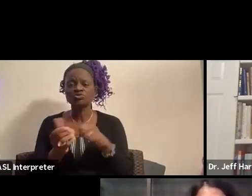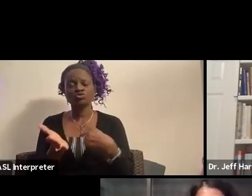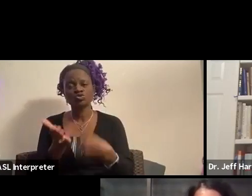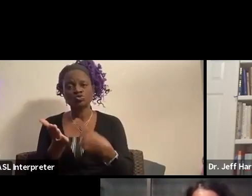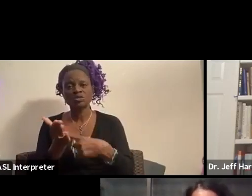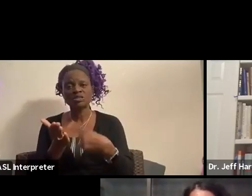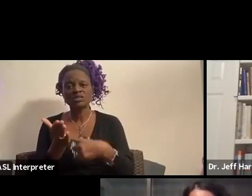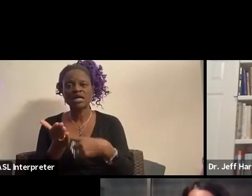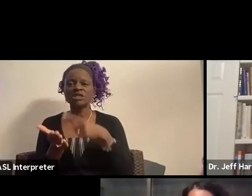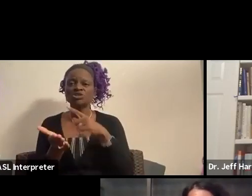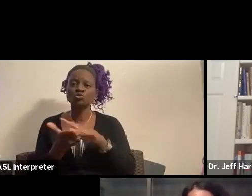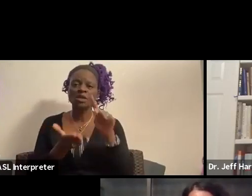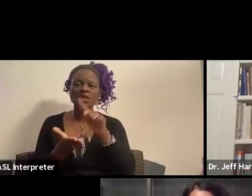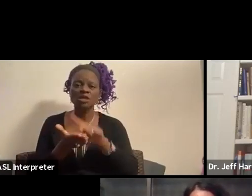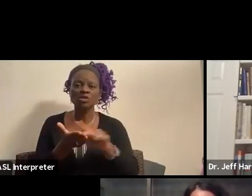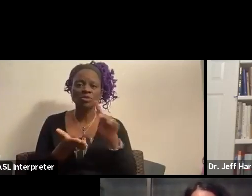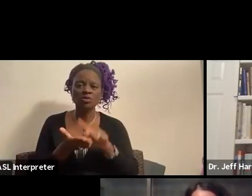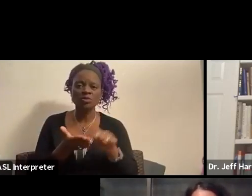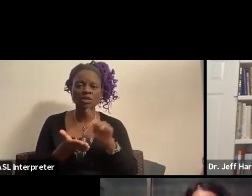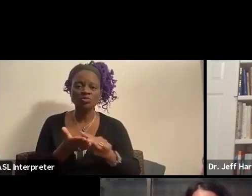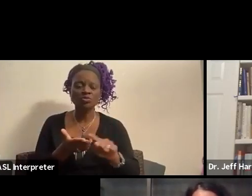people will see that there are options that are out there.